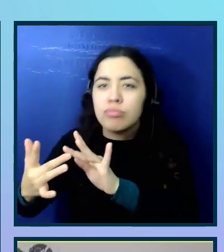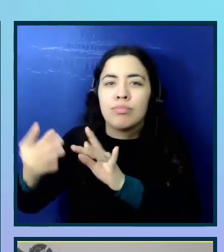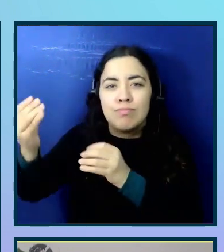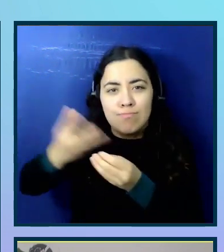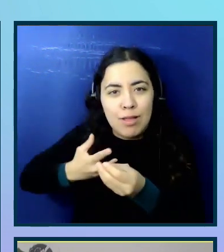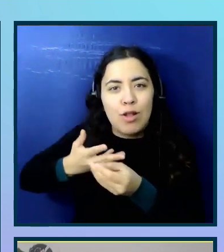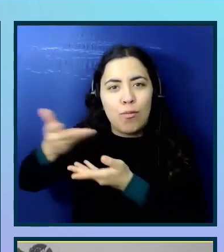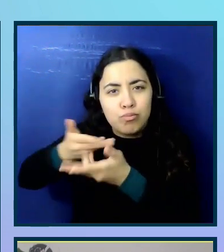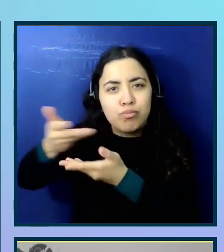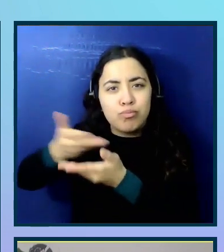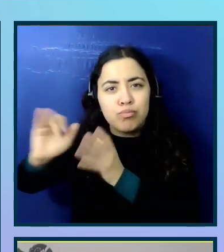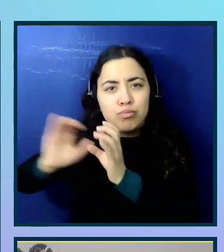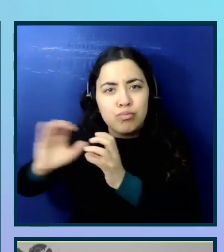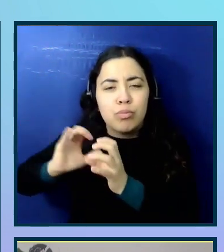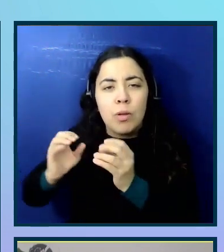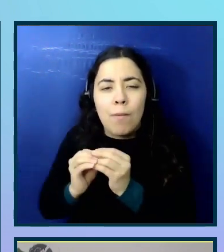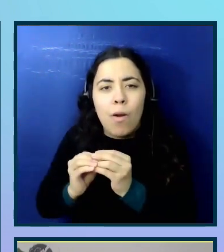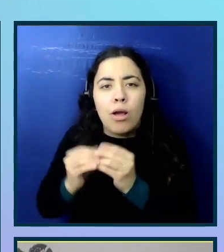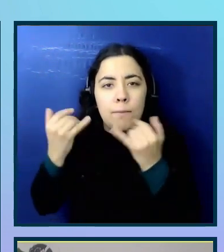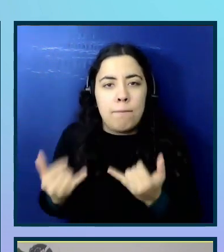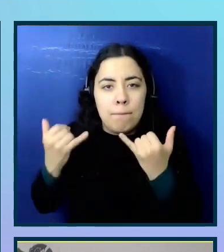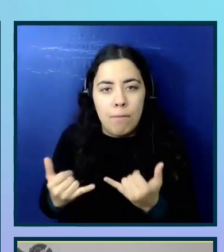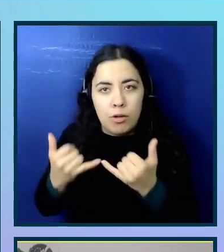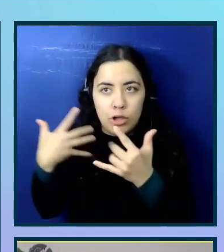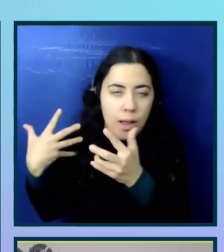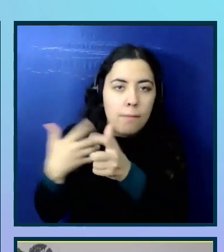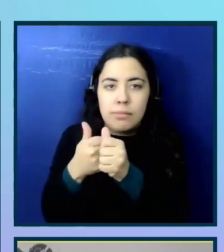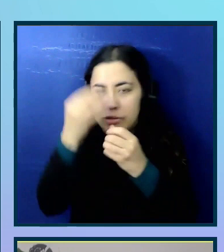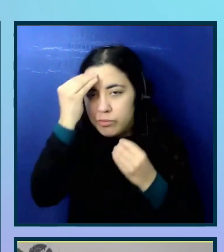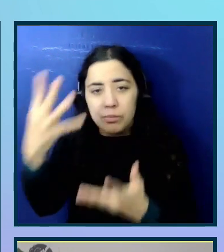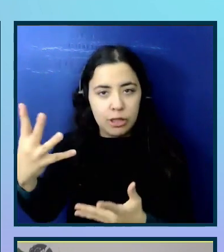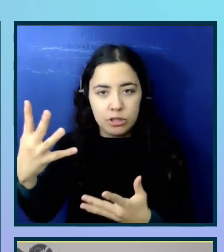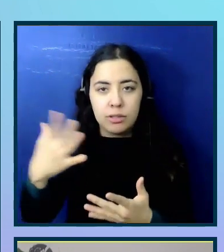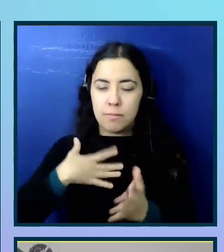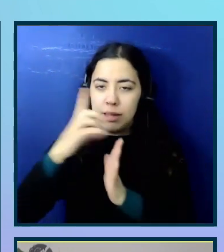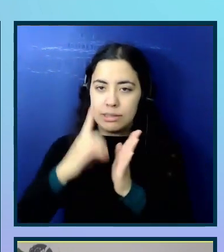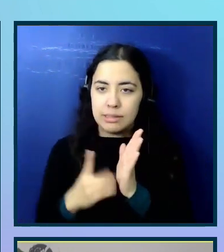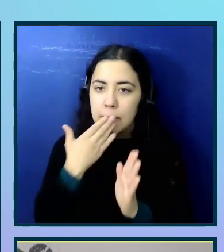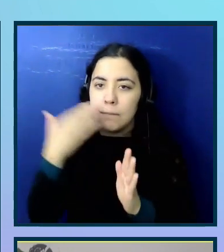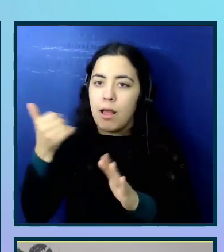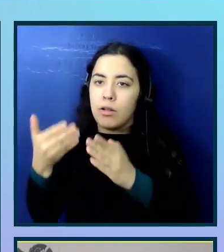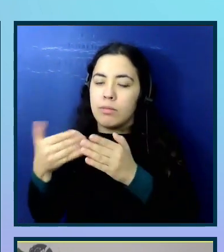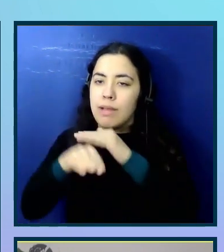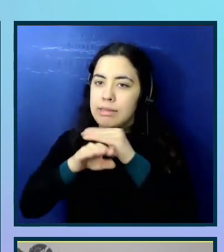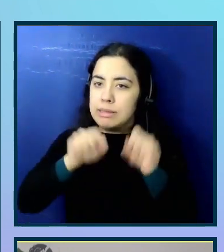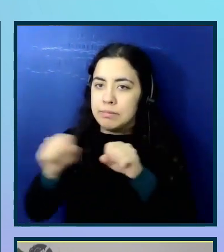and keep up to date as a designer and understand better how I can make my website better for people with accessibility needs.